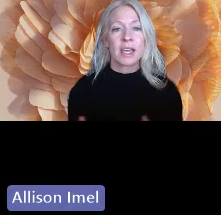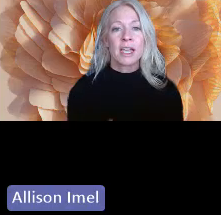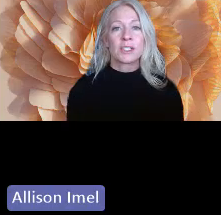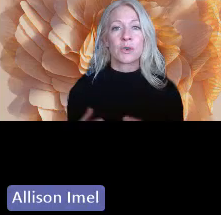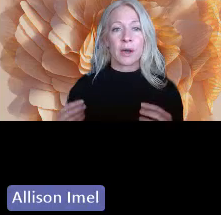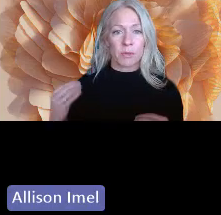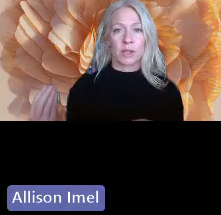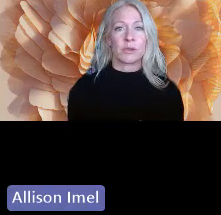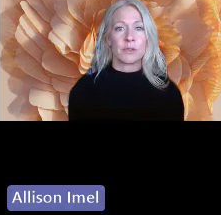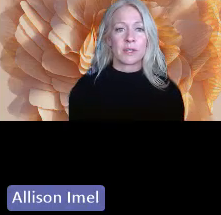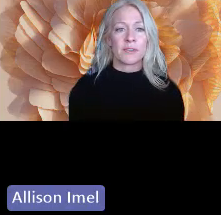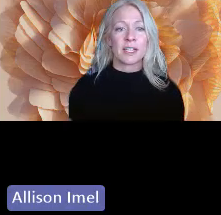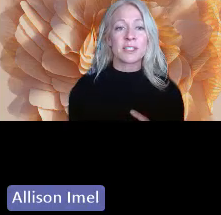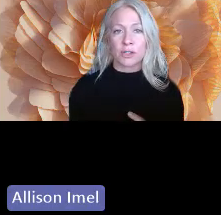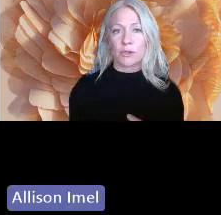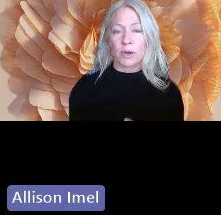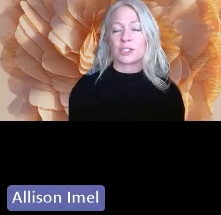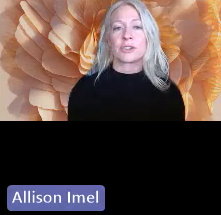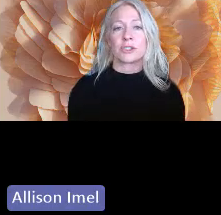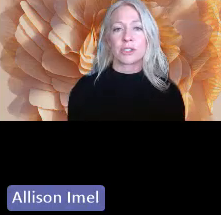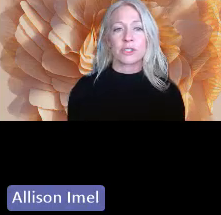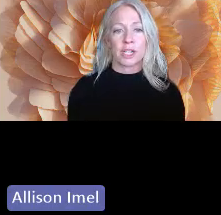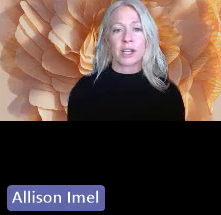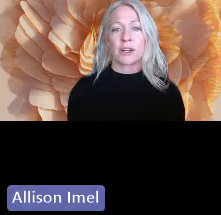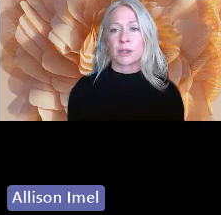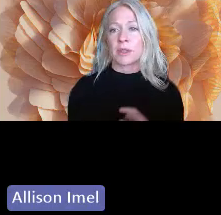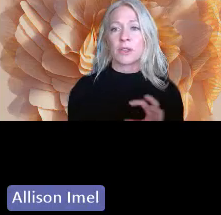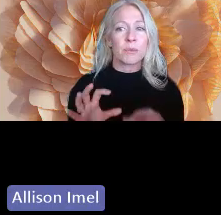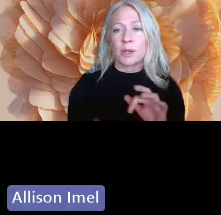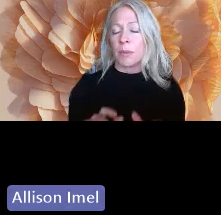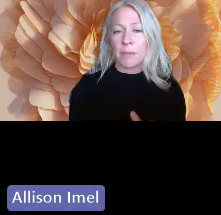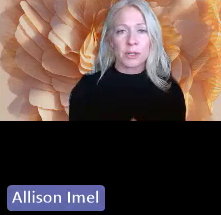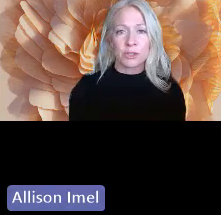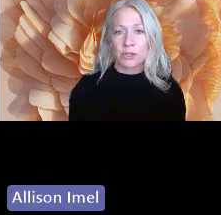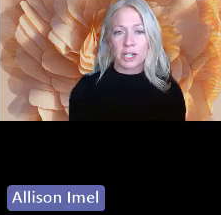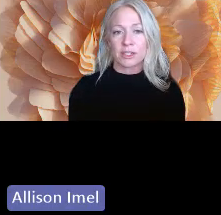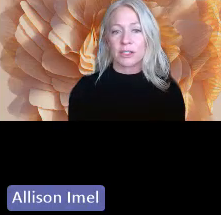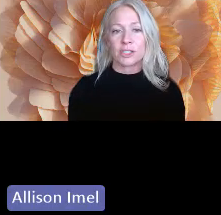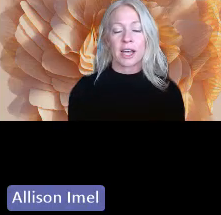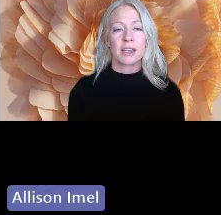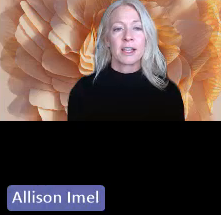Oh yeah. So I, you know, if it is a general question or a general share something you can, you know, pop the general share into the chat